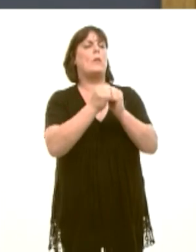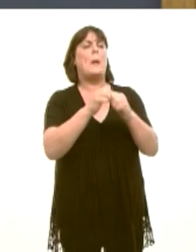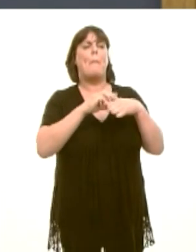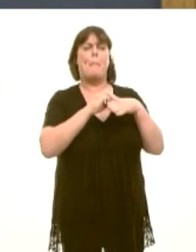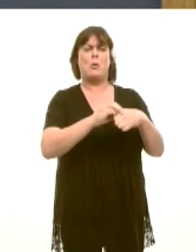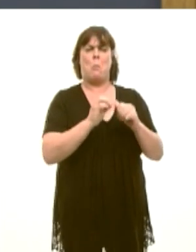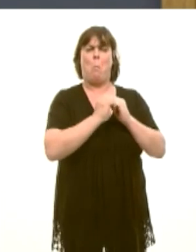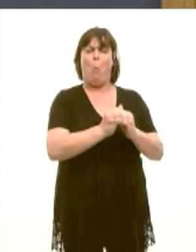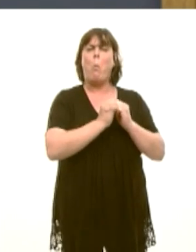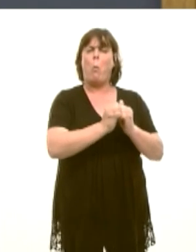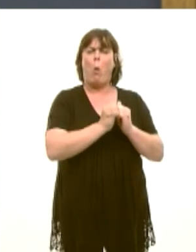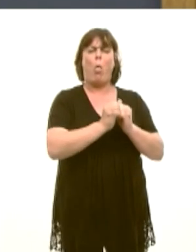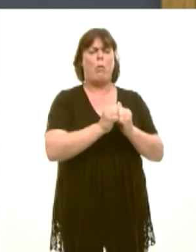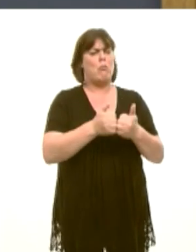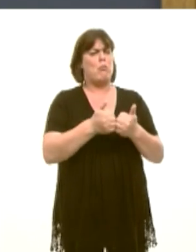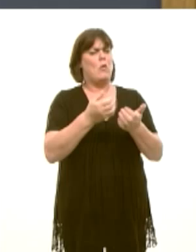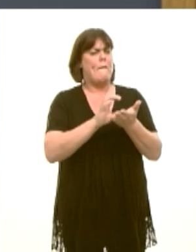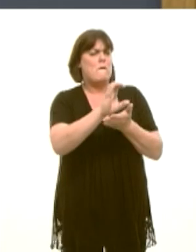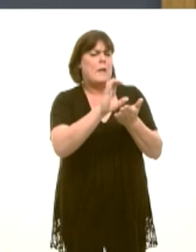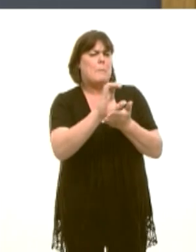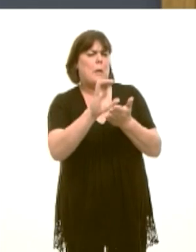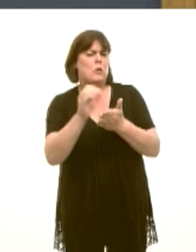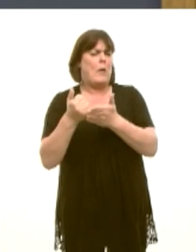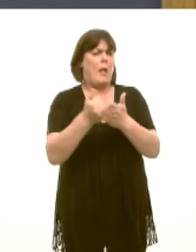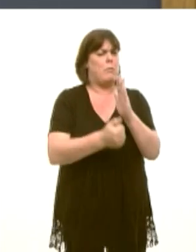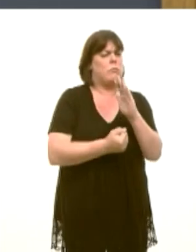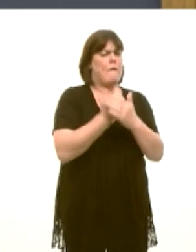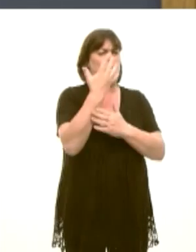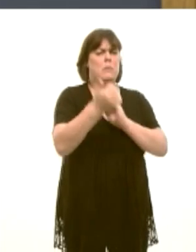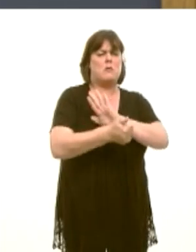investment in the labour market and skills. First Minster, the Welsh Government has an